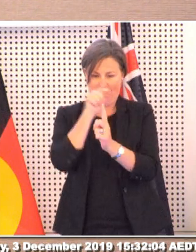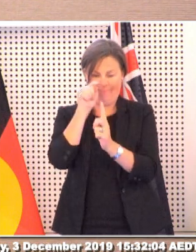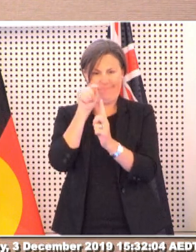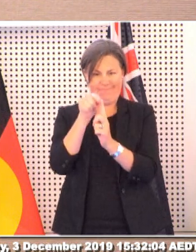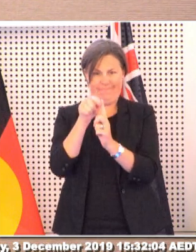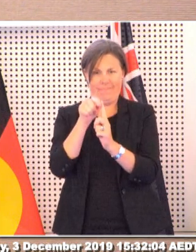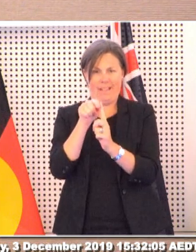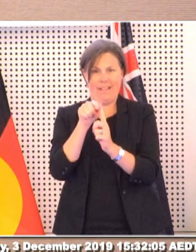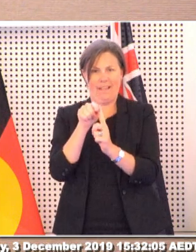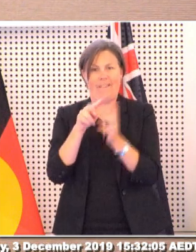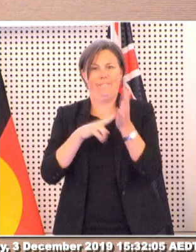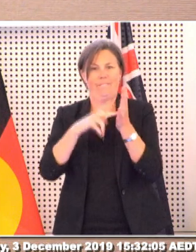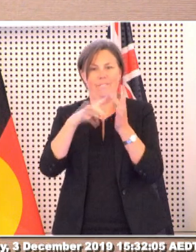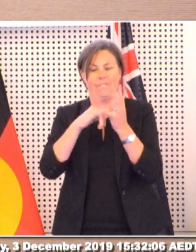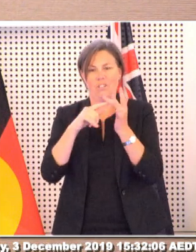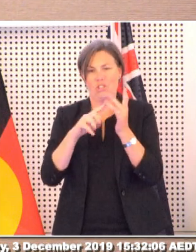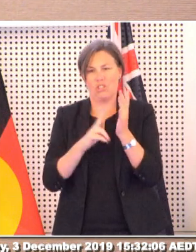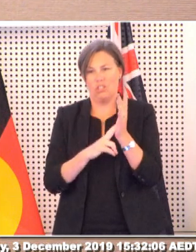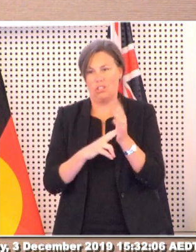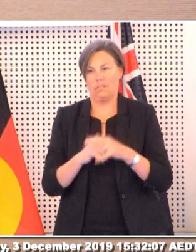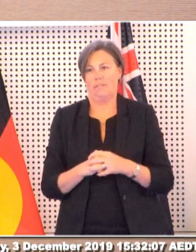documents and still have a culture that is very poor.